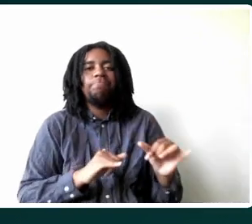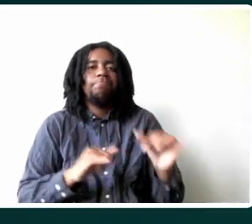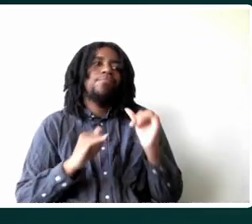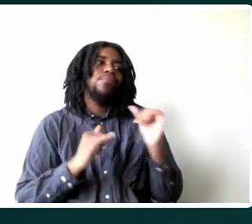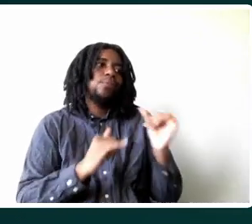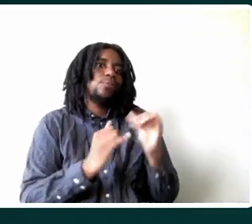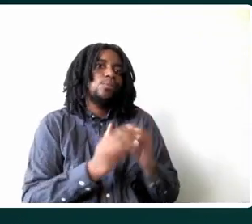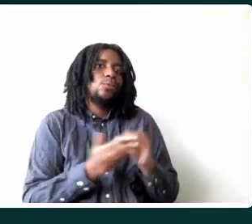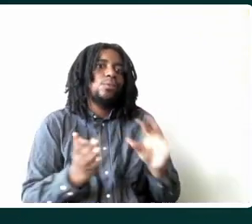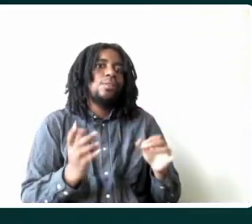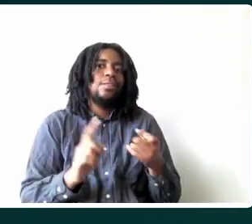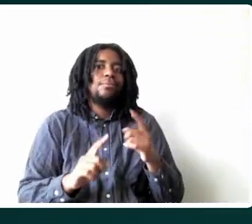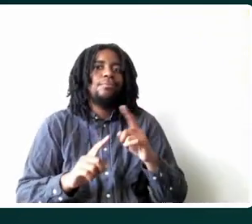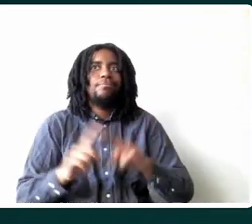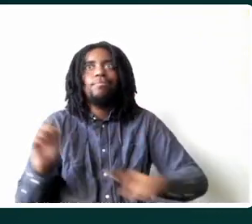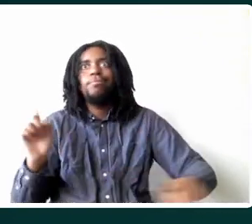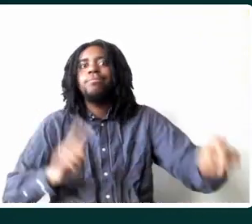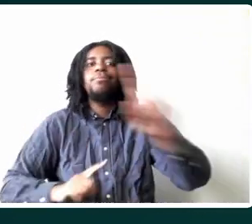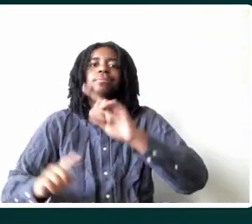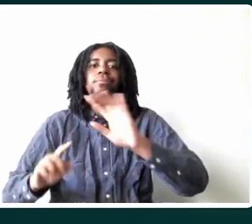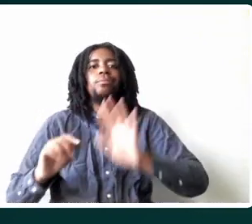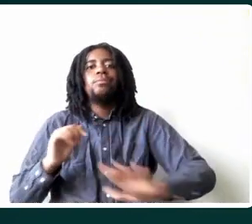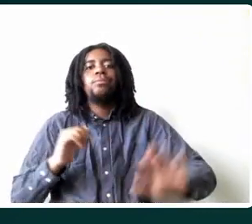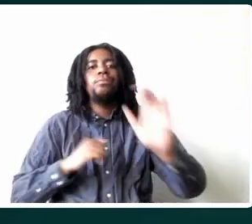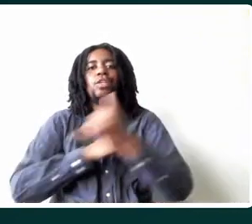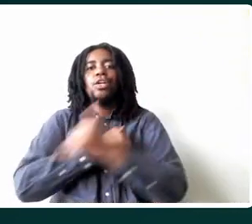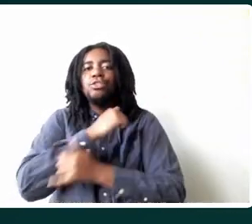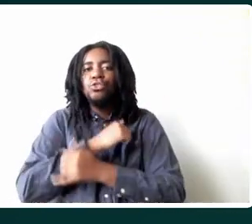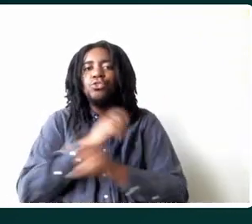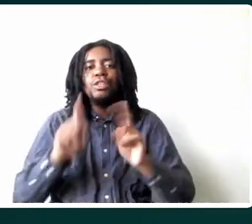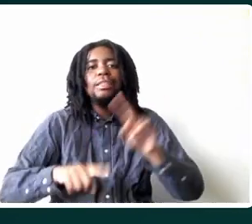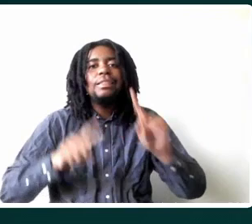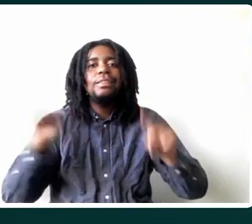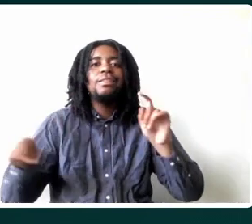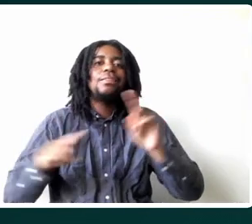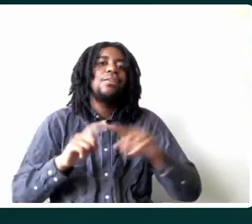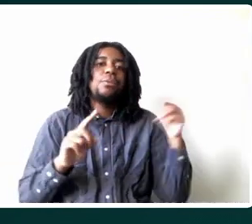parts of the country. We all have different perspectives. We didn't know each other.